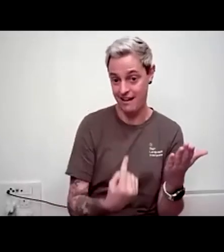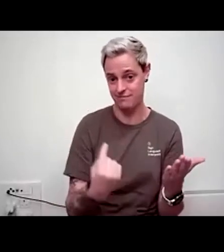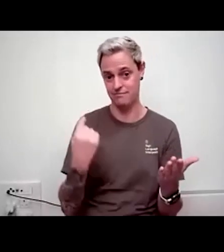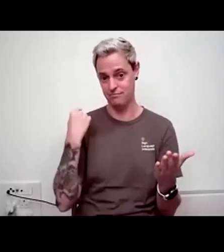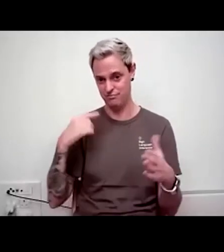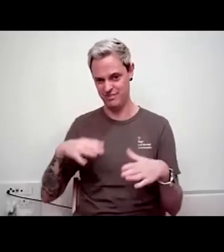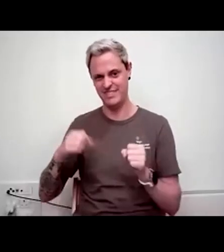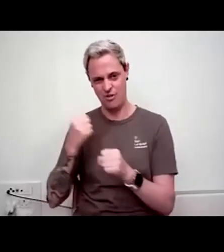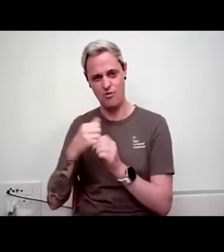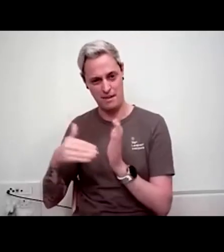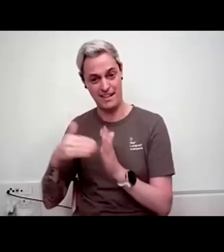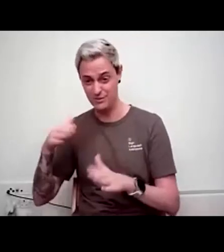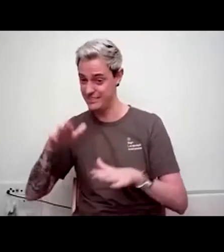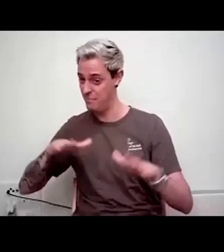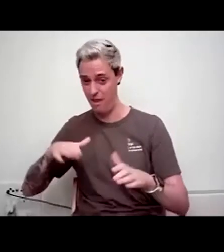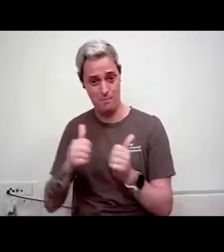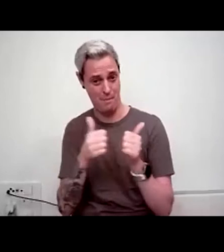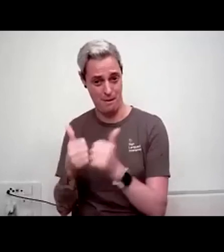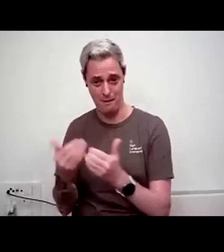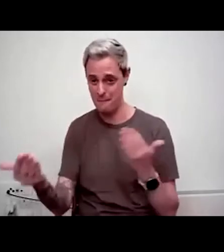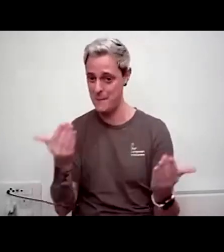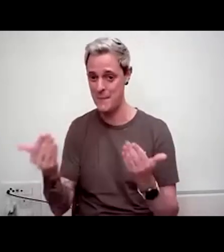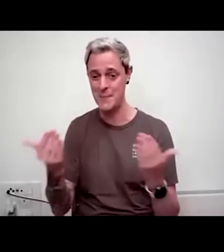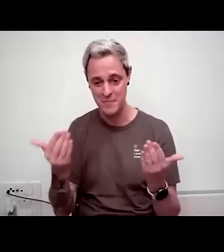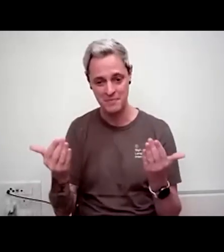that Grant Macaskill gave at the beginning, this theme of repentance.